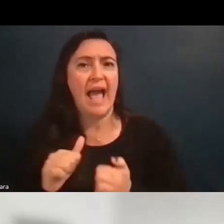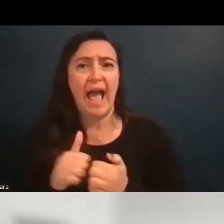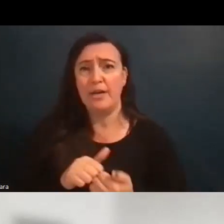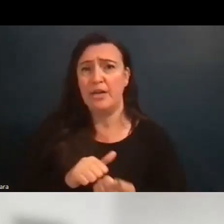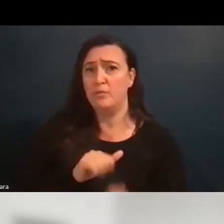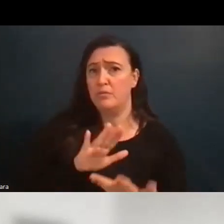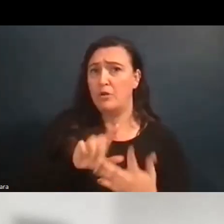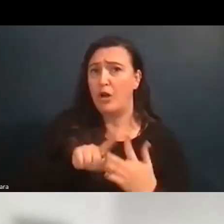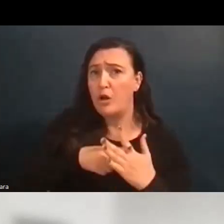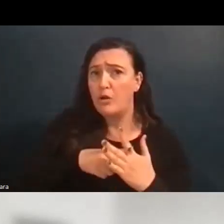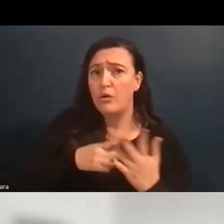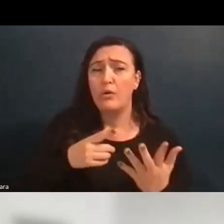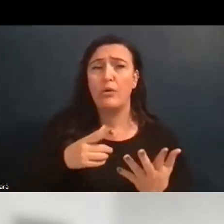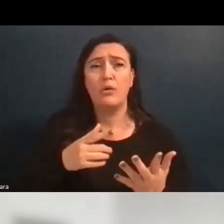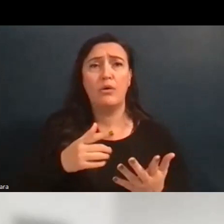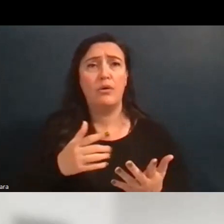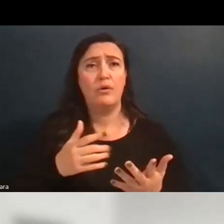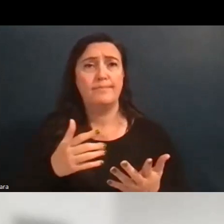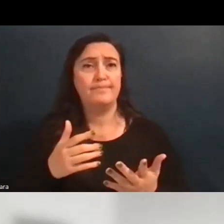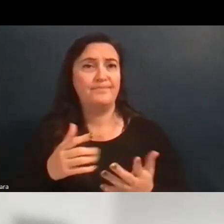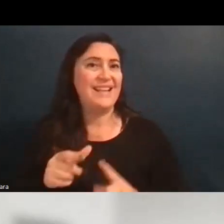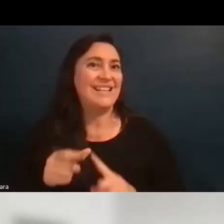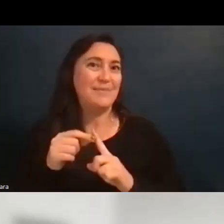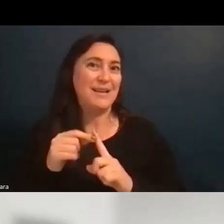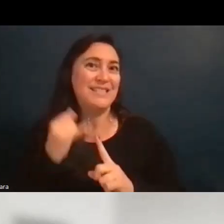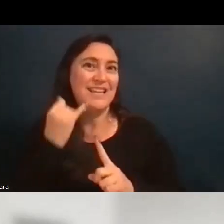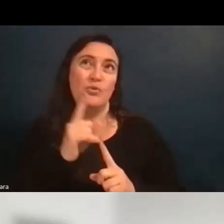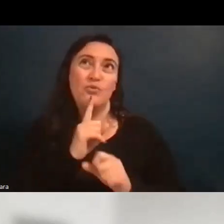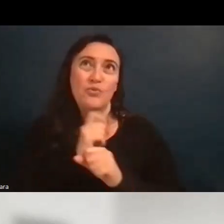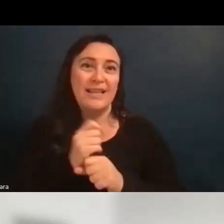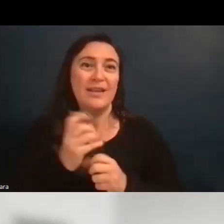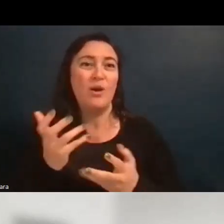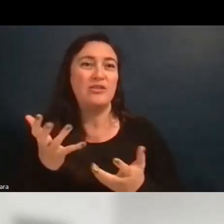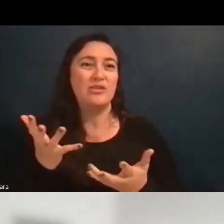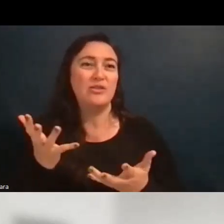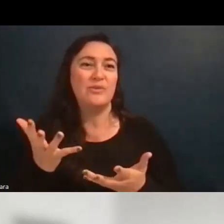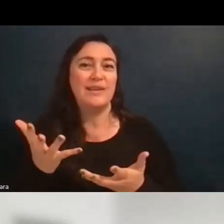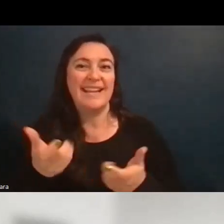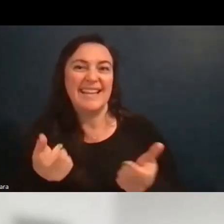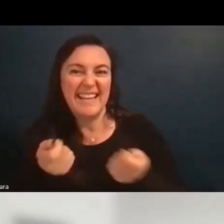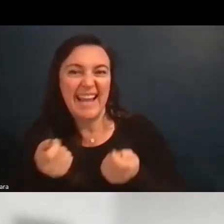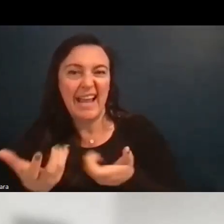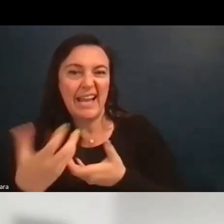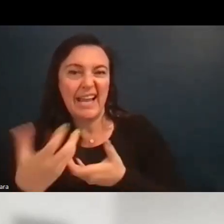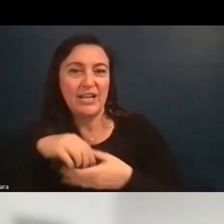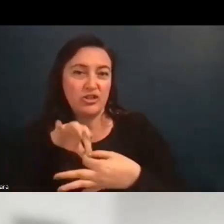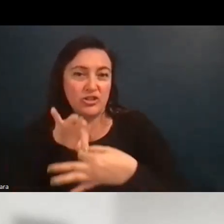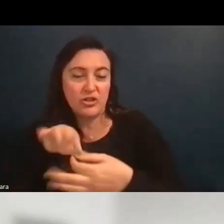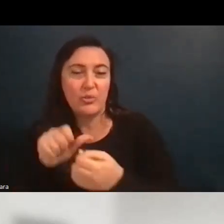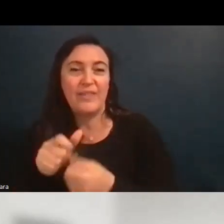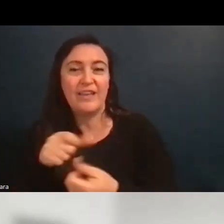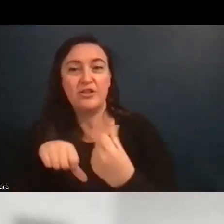You know, especially when you really want to engage in each other's world views and perspectives.